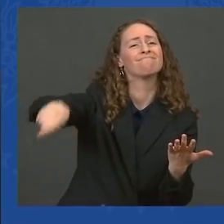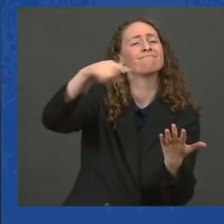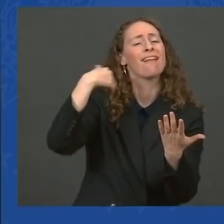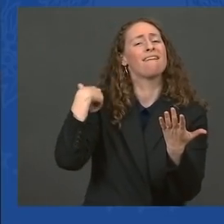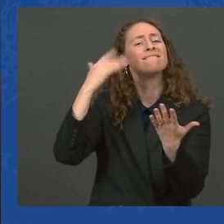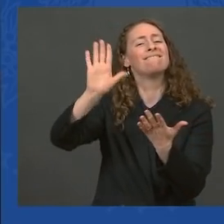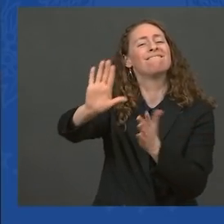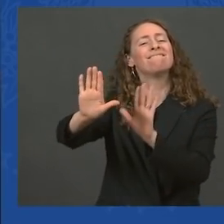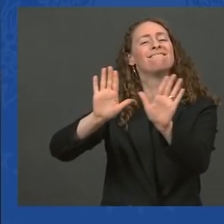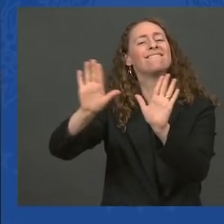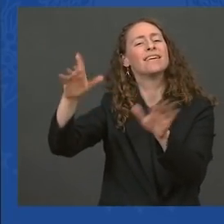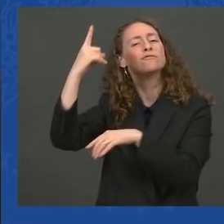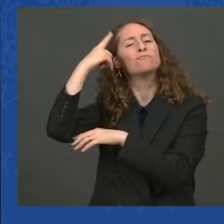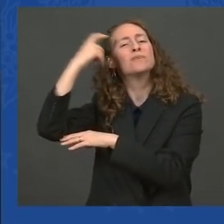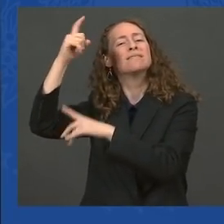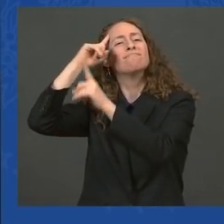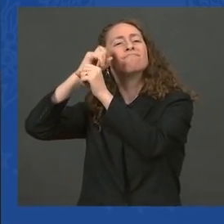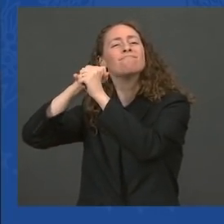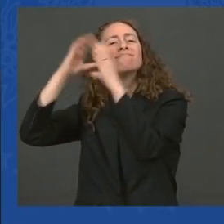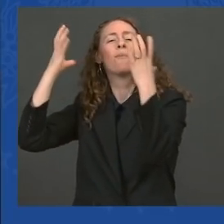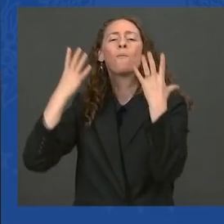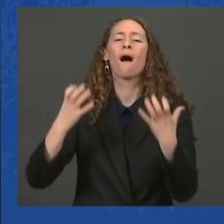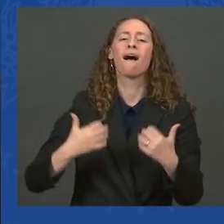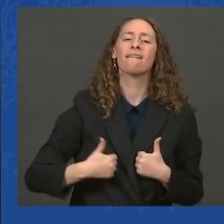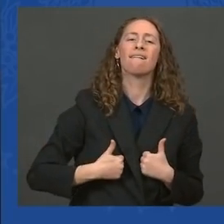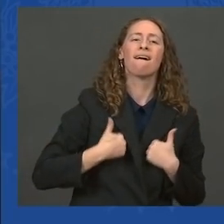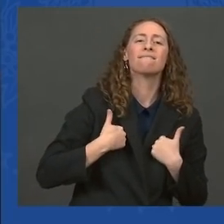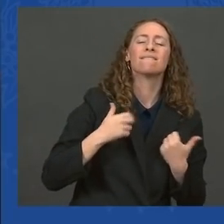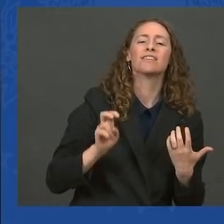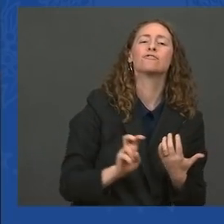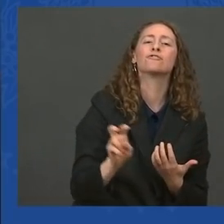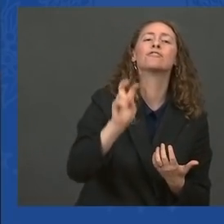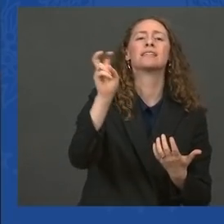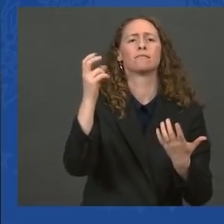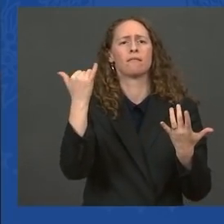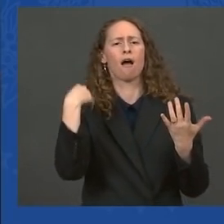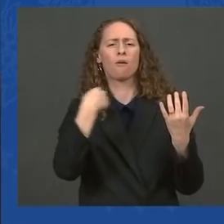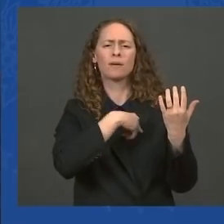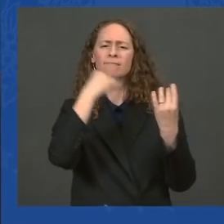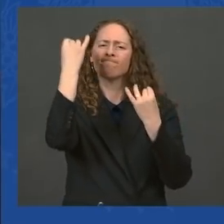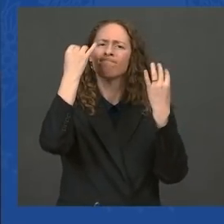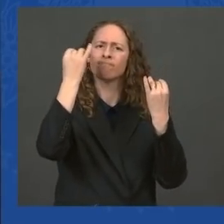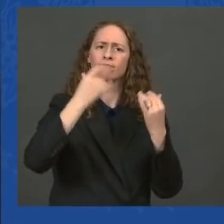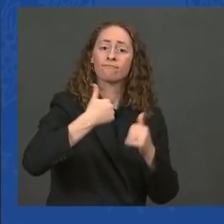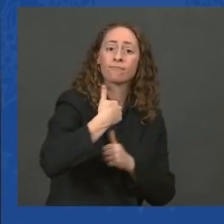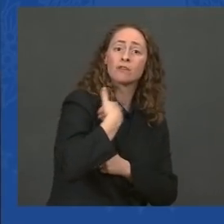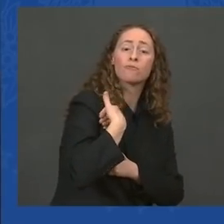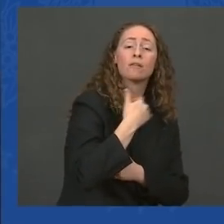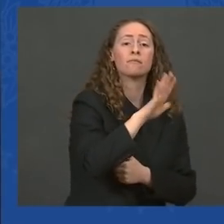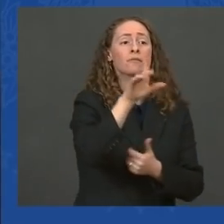who access the Survivors' and Dependents' Education Assistance program are eligible for in-state tuition